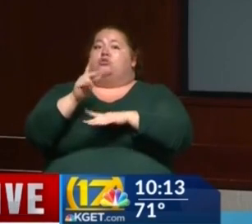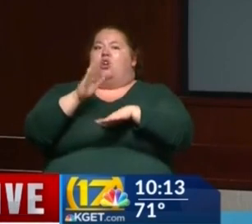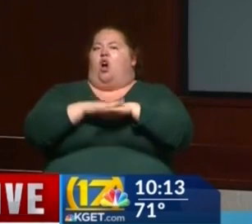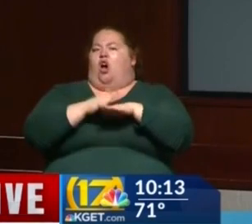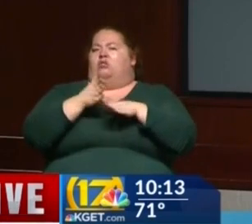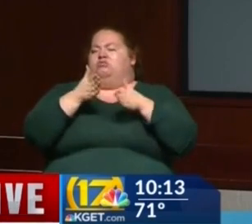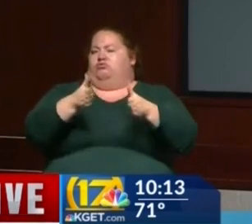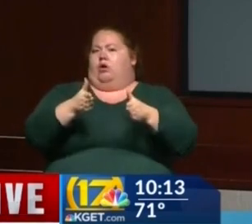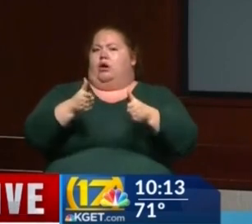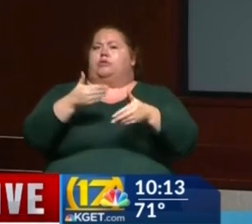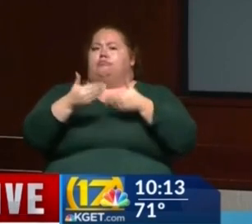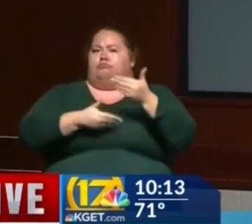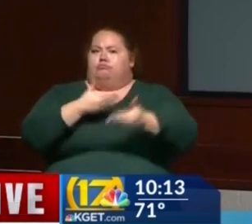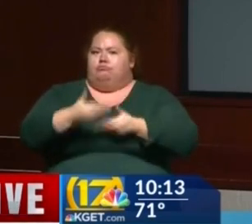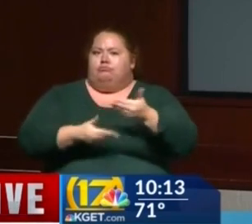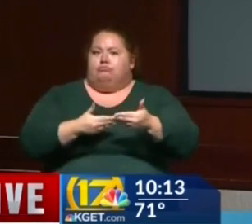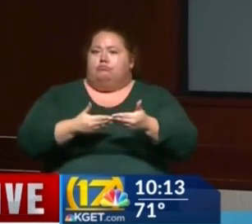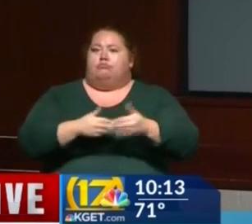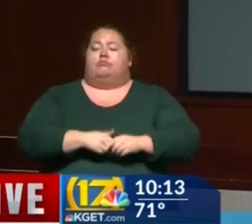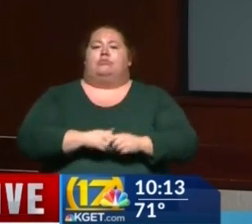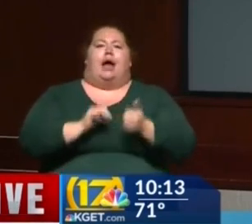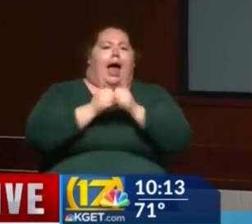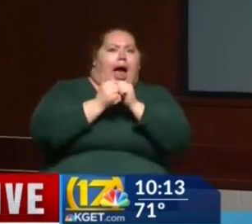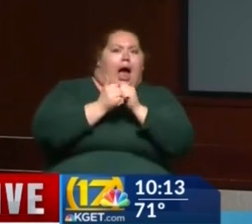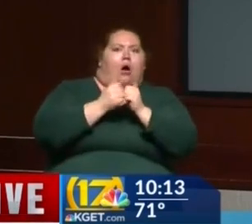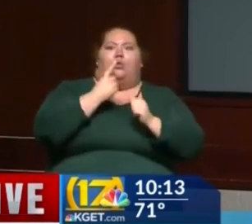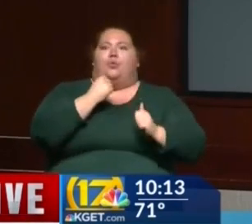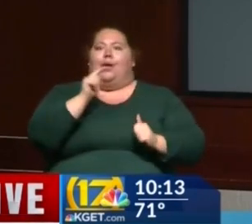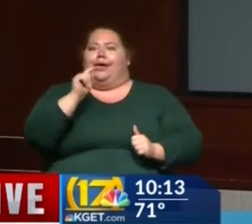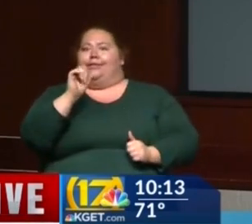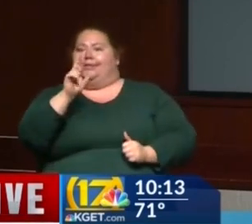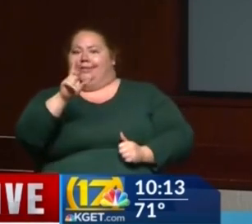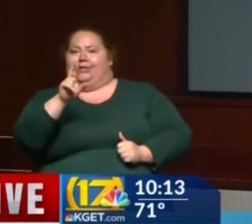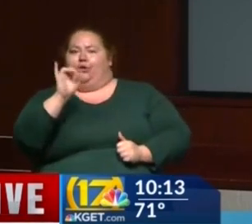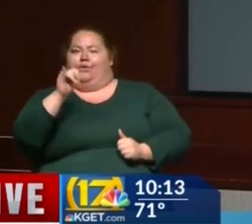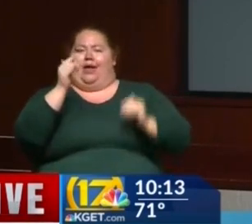MOVE INTO THE NEXT RESTRICTIVE TEAR OF THE GOVERNORS BLUEPRINT